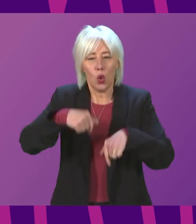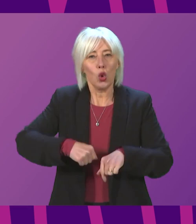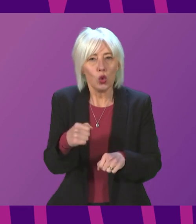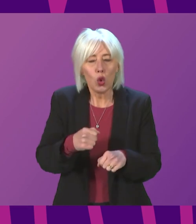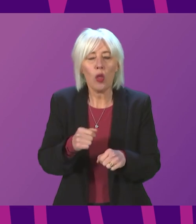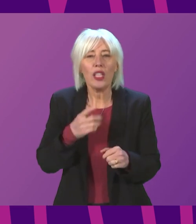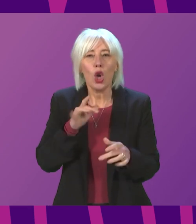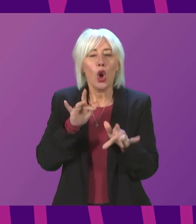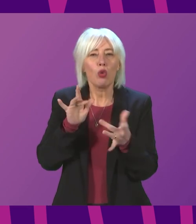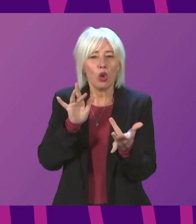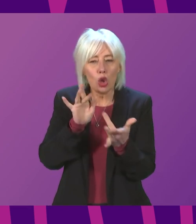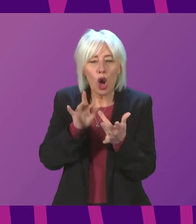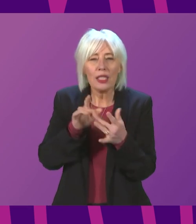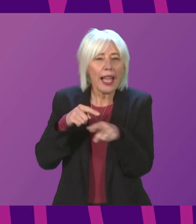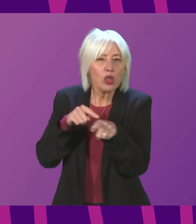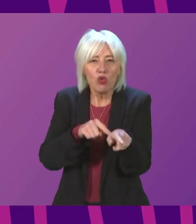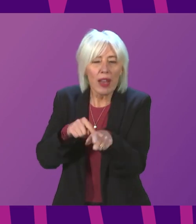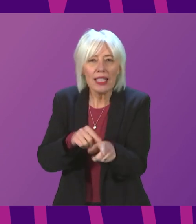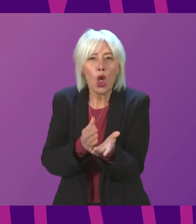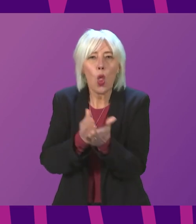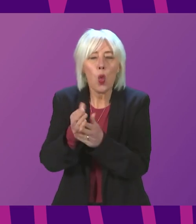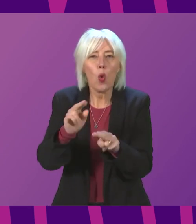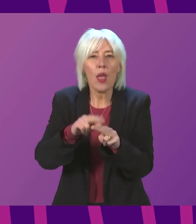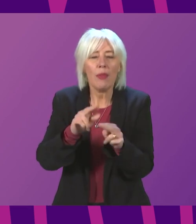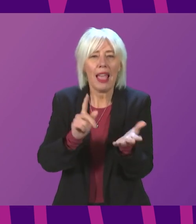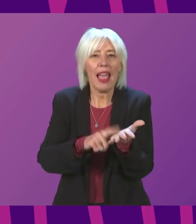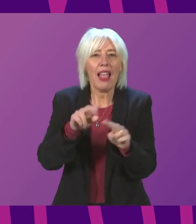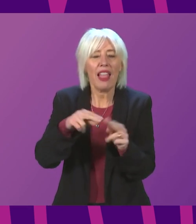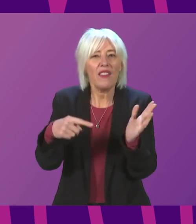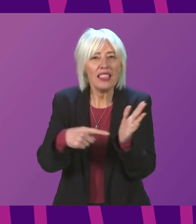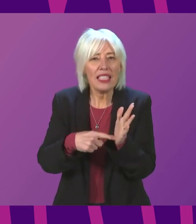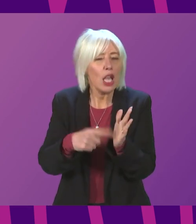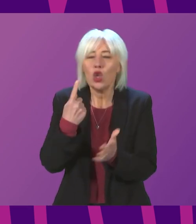tracing on the strength of the results of lateral flow tests and not just PCR tests.